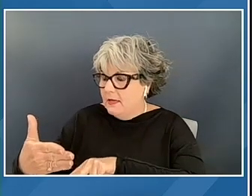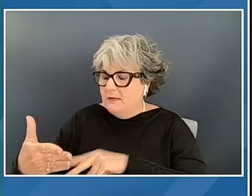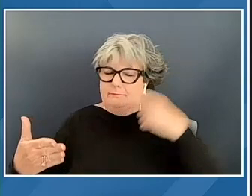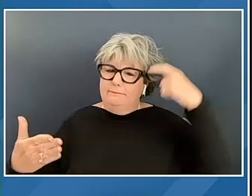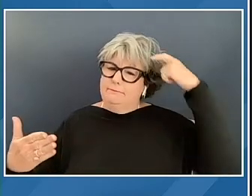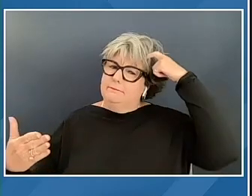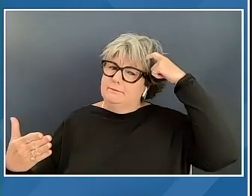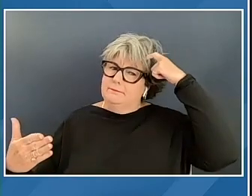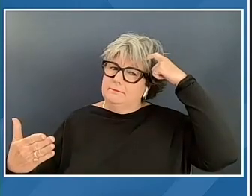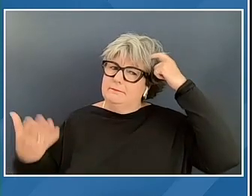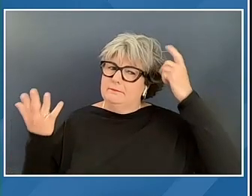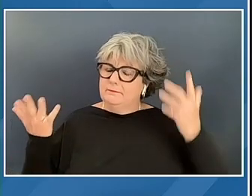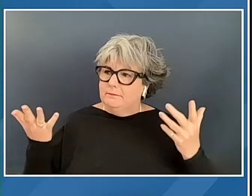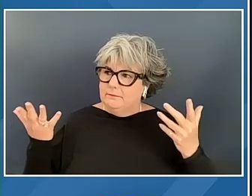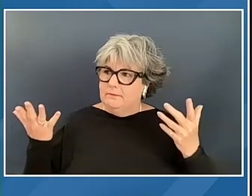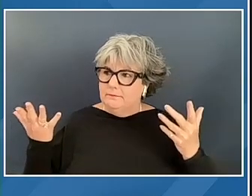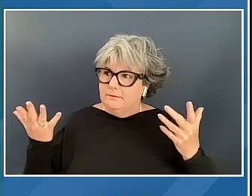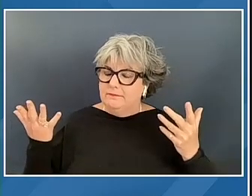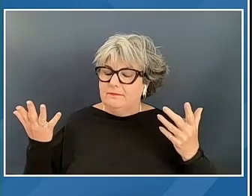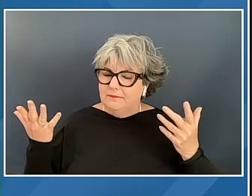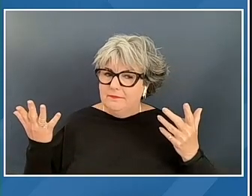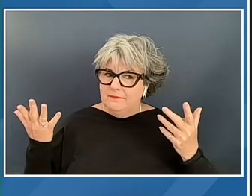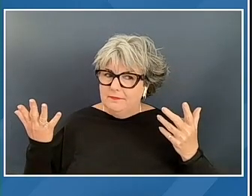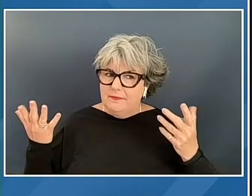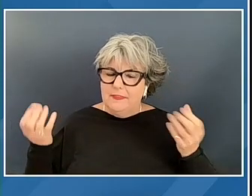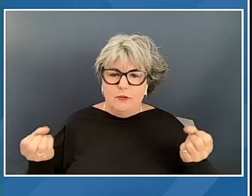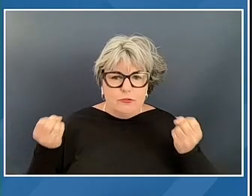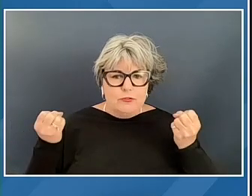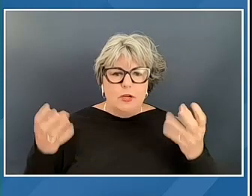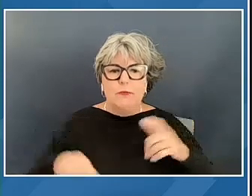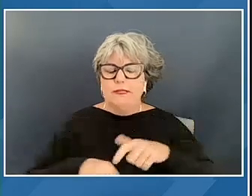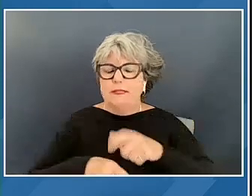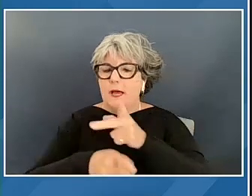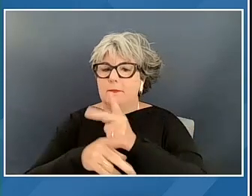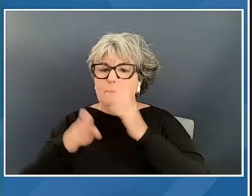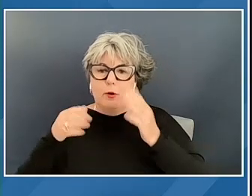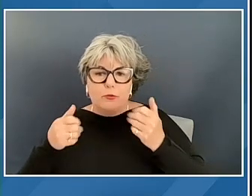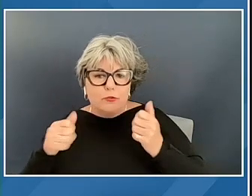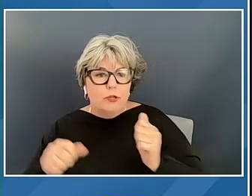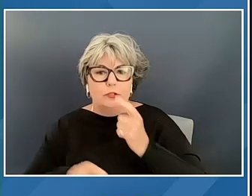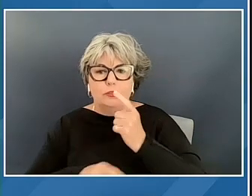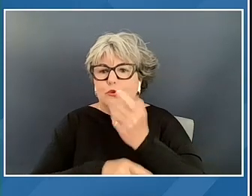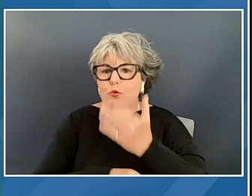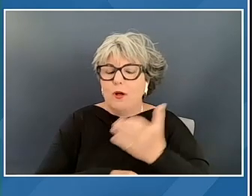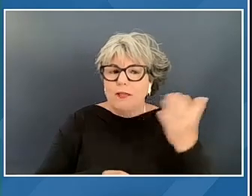oh my gosh, you know, there are just so many times where borrowers are really trying to do the right thing and they're stymied, you know, many times that they're